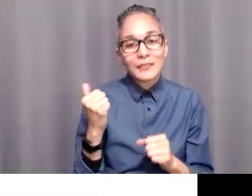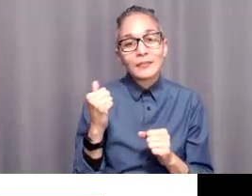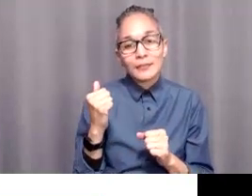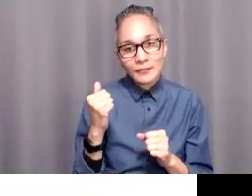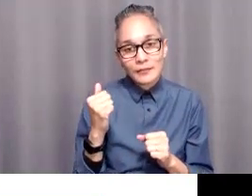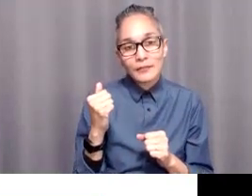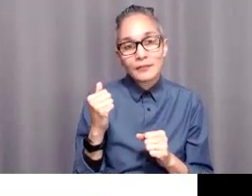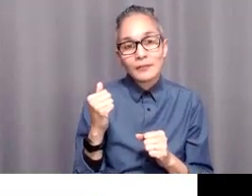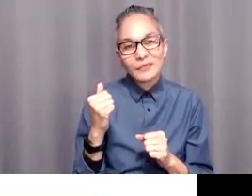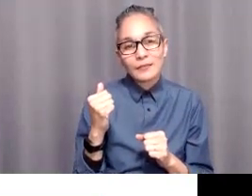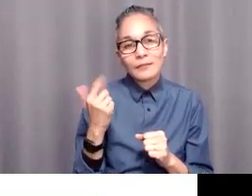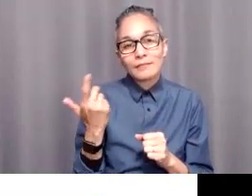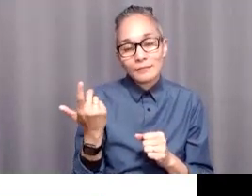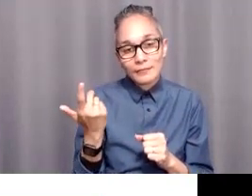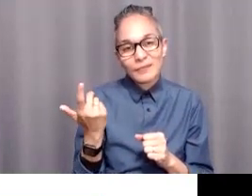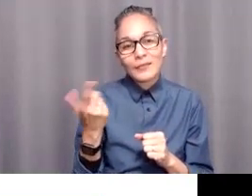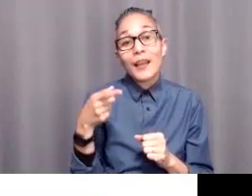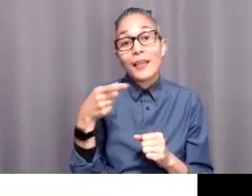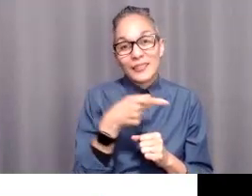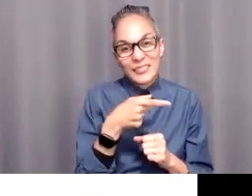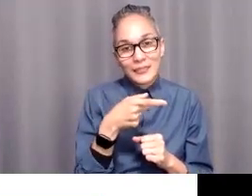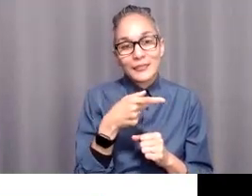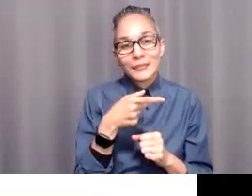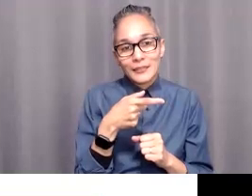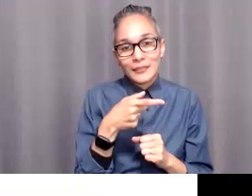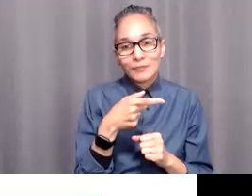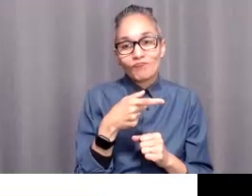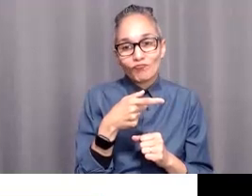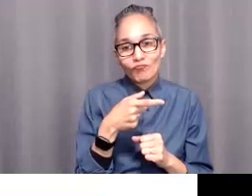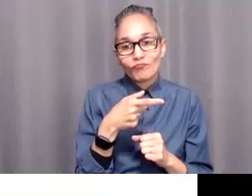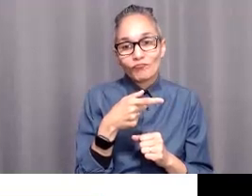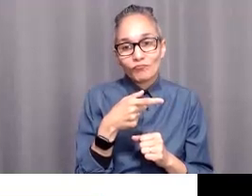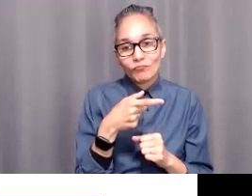So as I mentioned, this was the one that we had, shown,